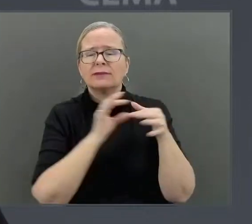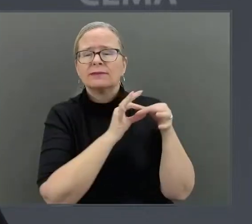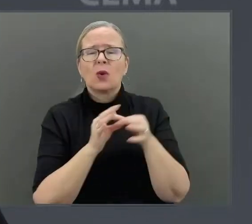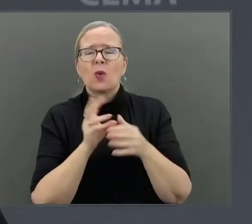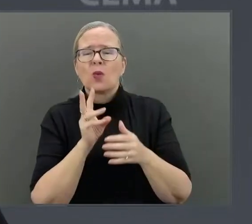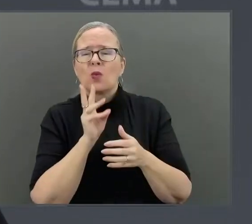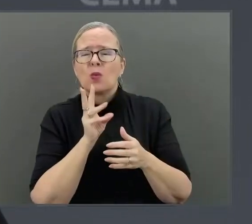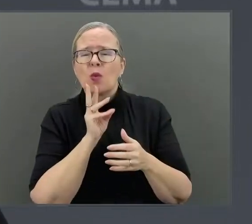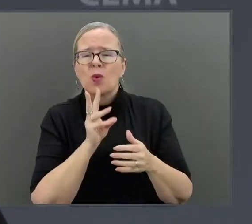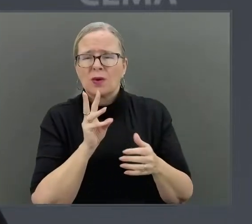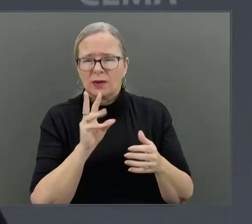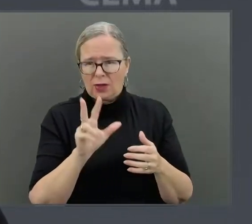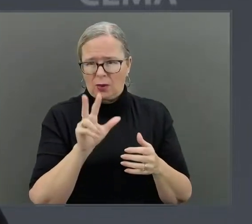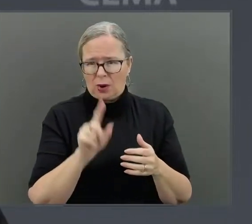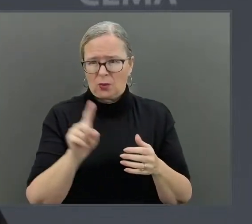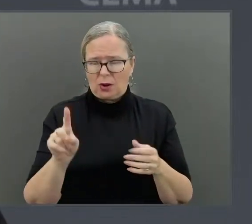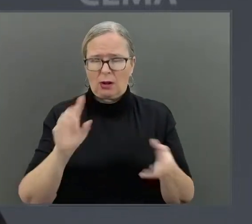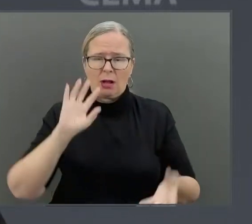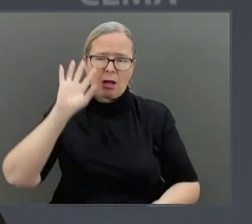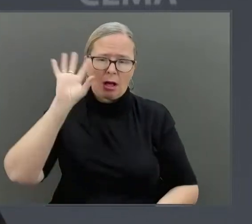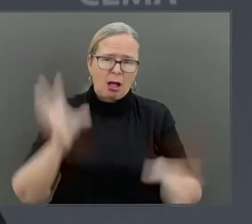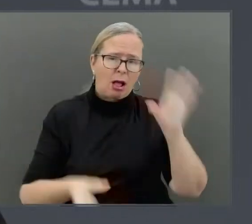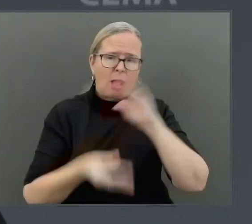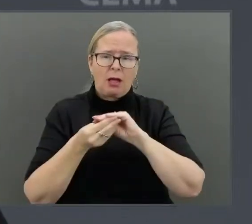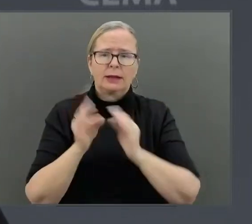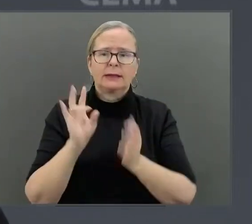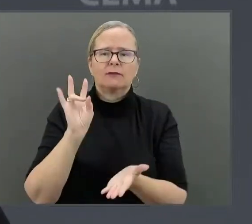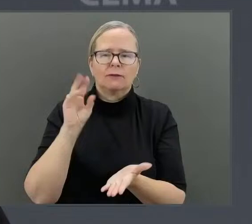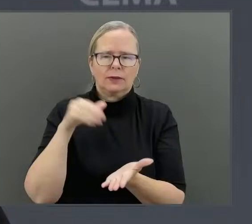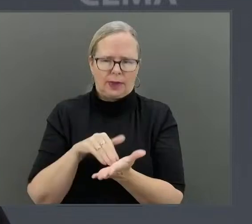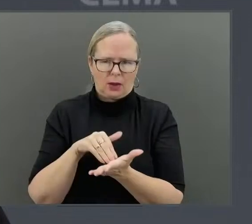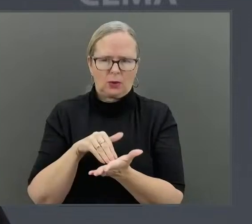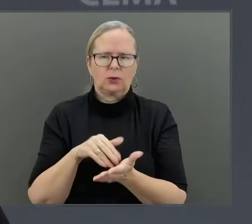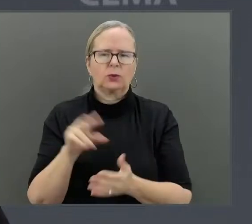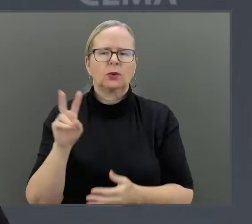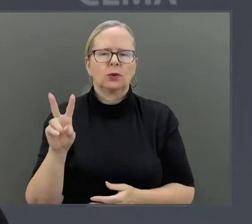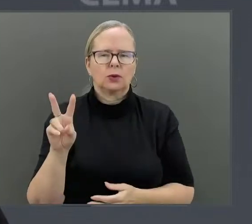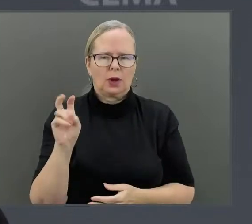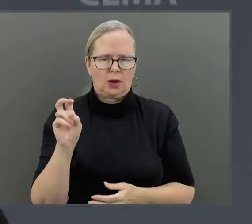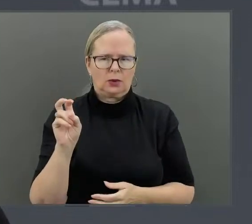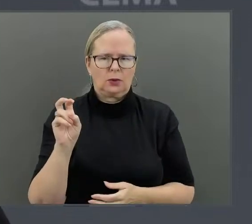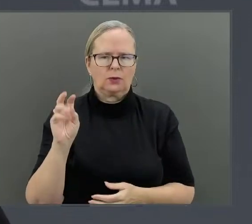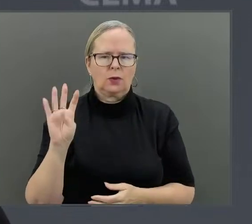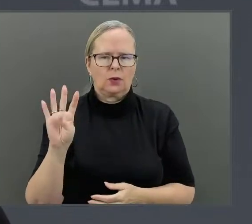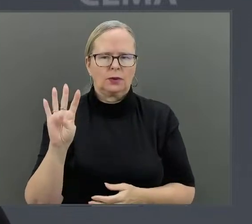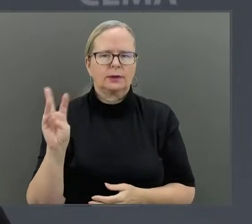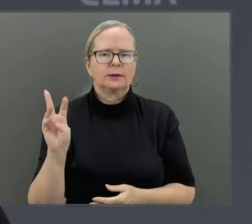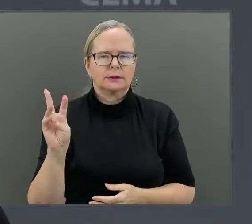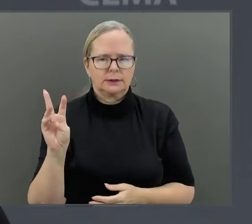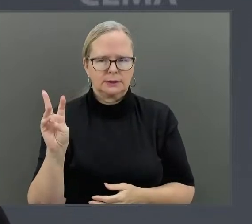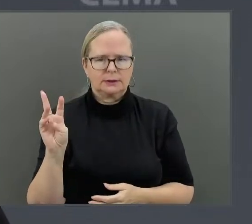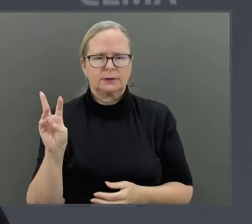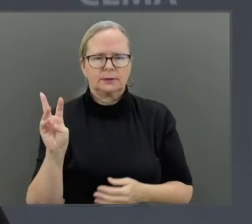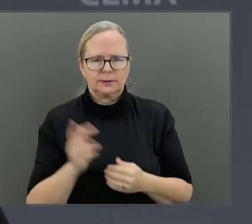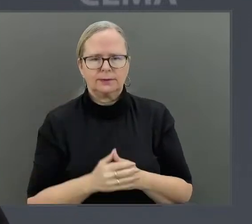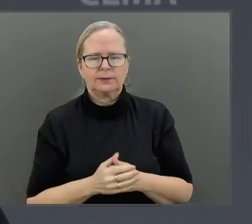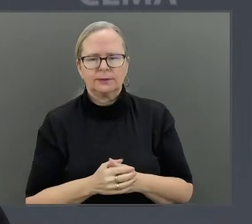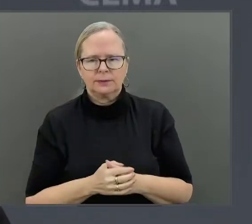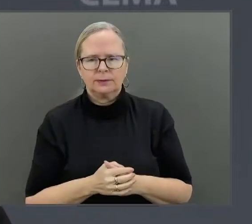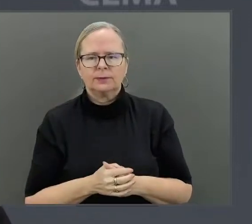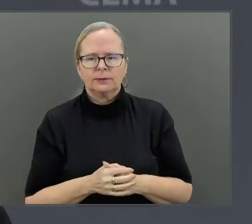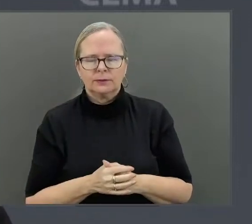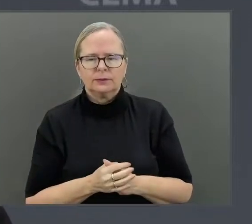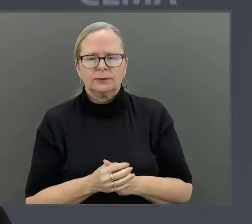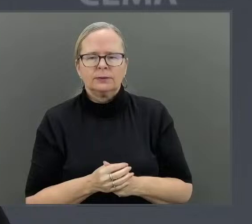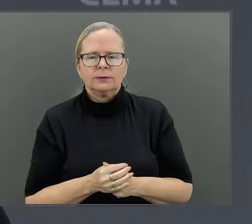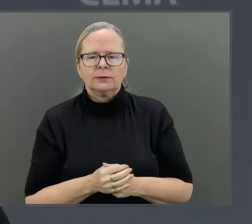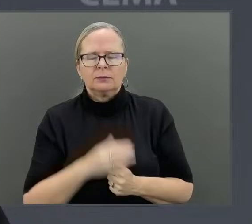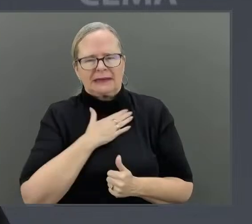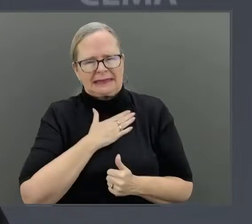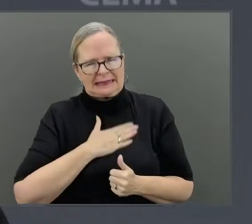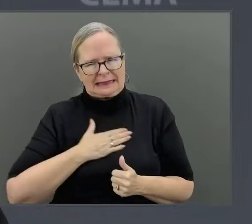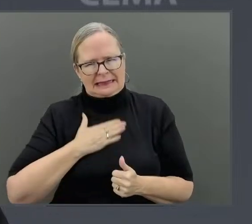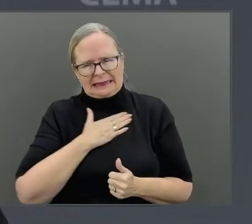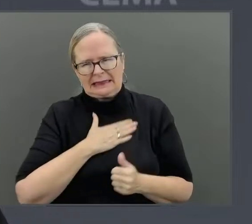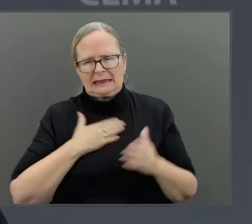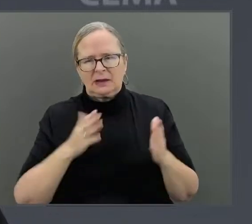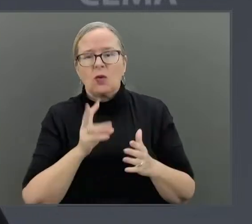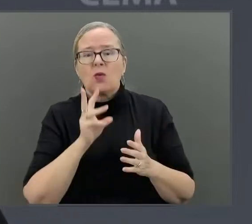7,246 please continue to do your part to reduce water consumption make every drop count I'd